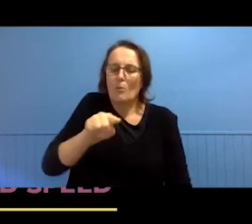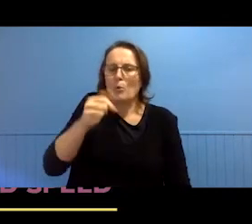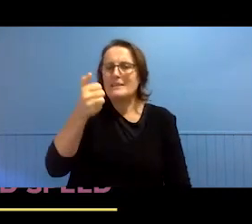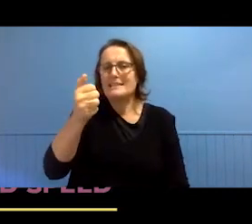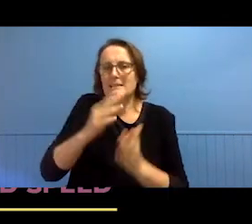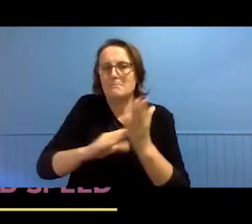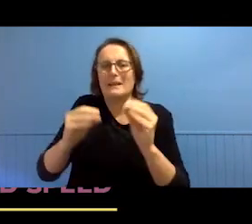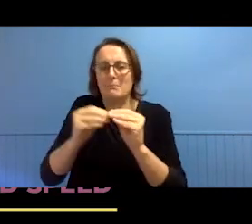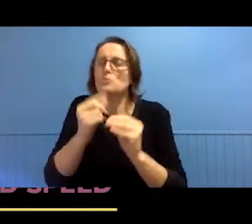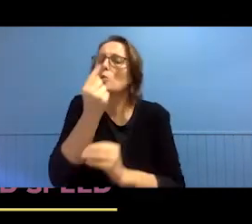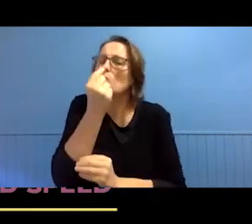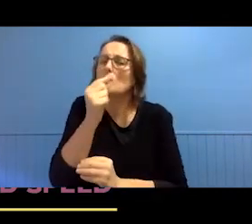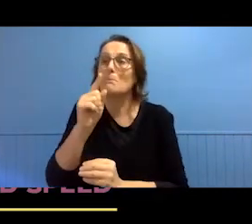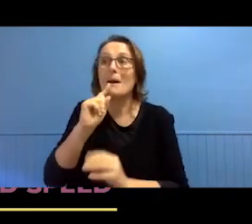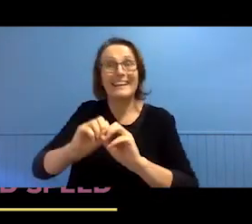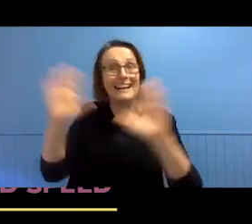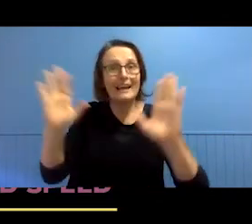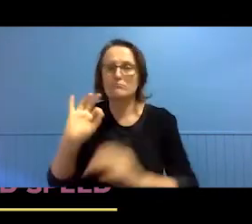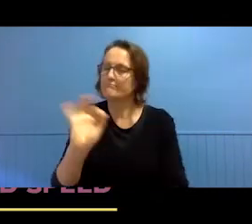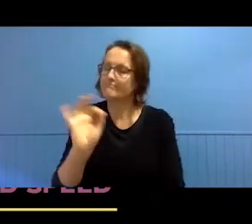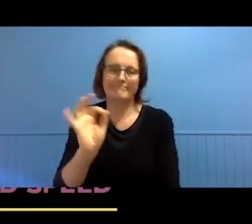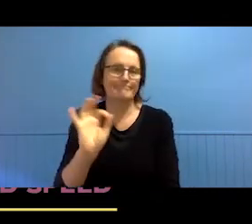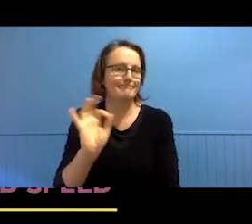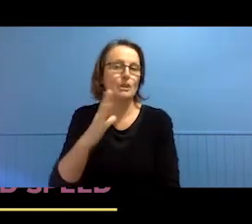won't be very clear. So you really want to make sure you got at least